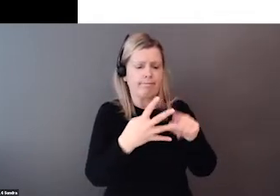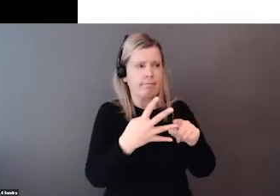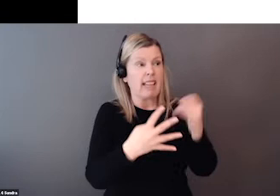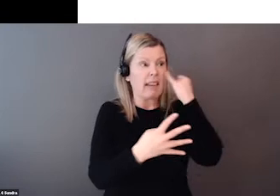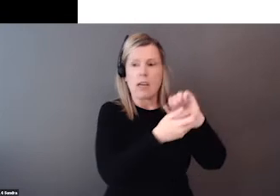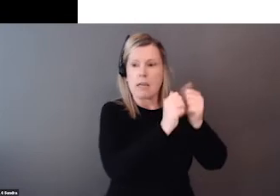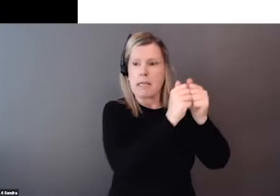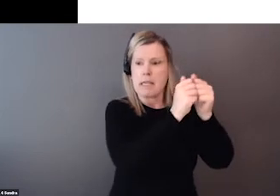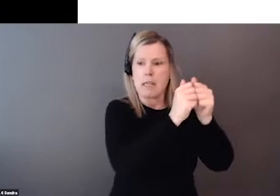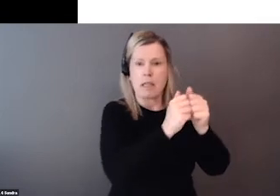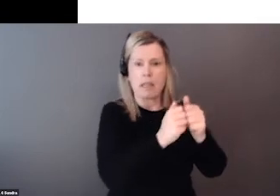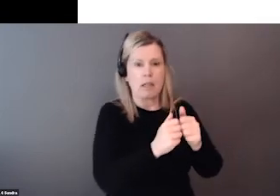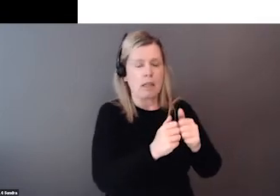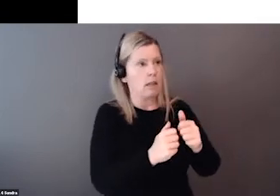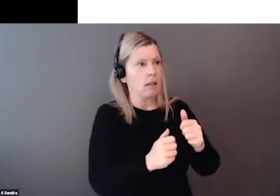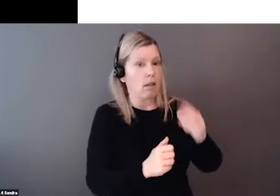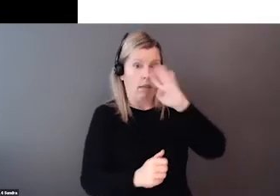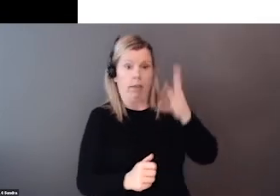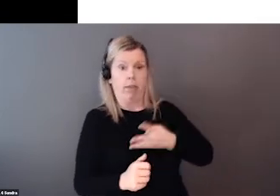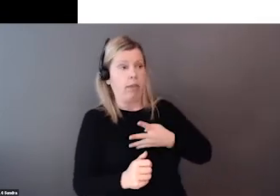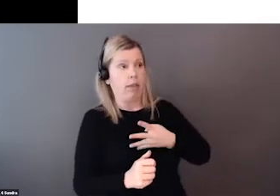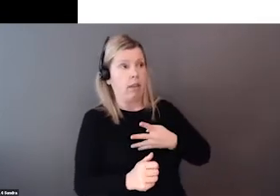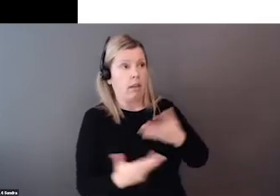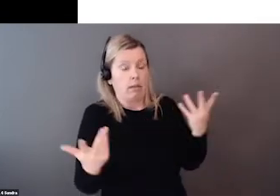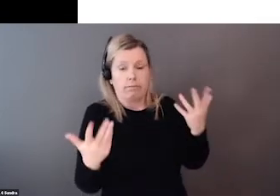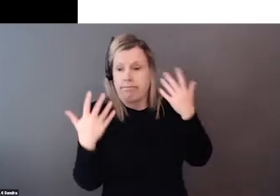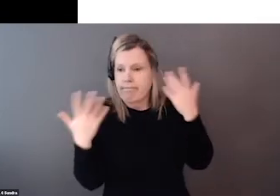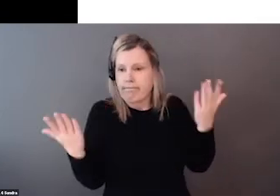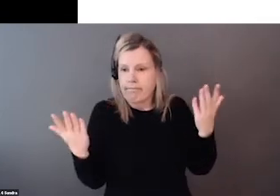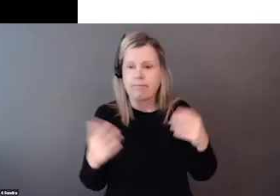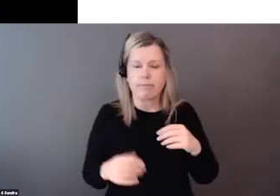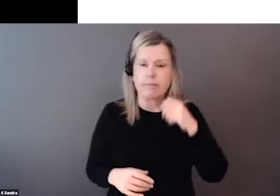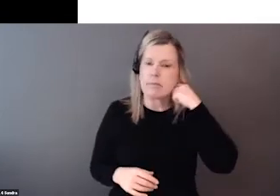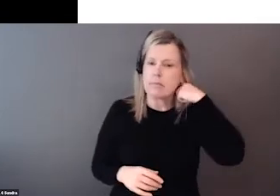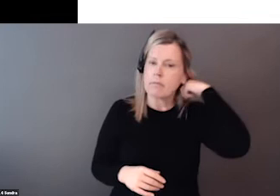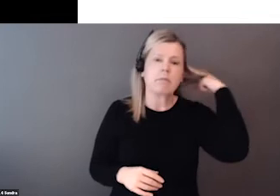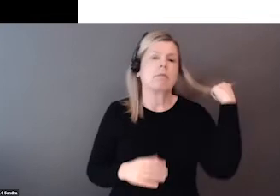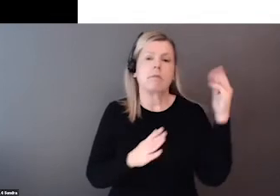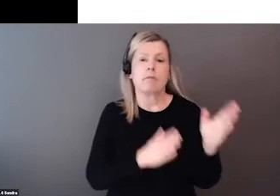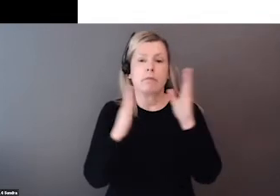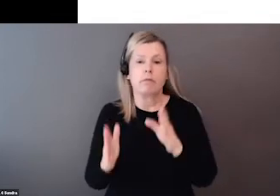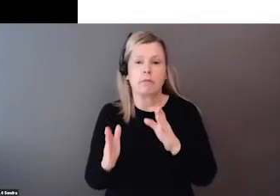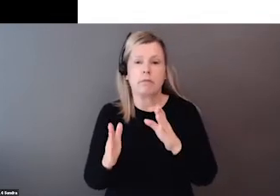in a work environment that relies more solely on gig workers. Parts of it also talked about personal factors,